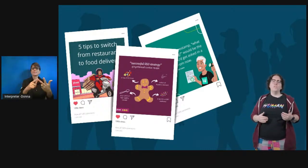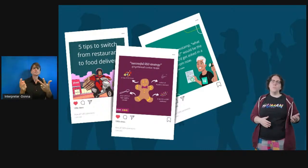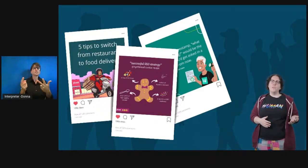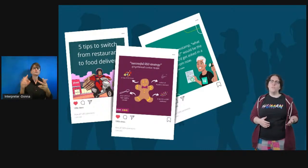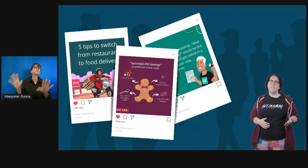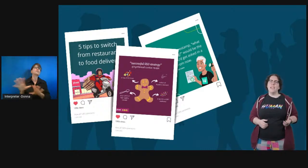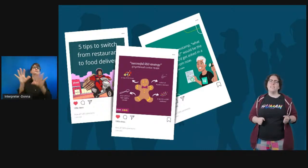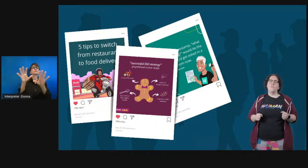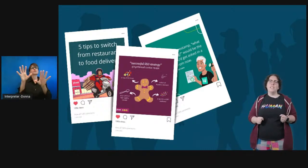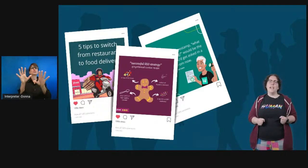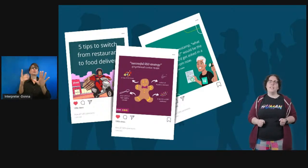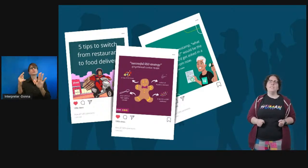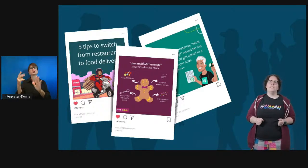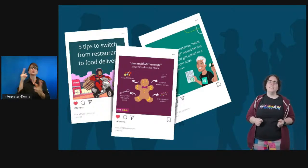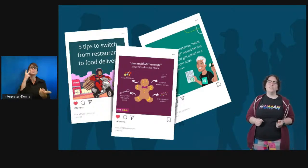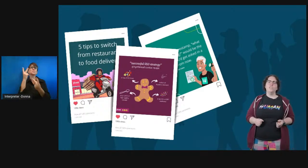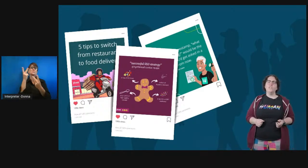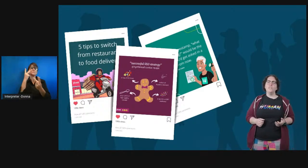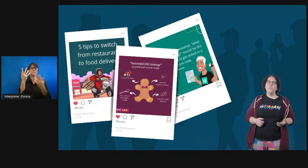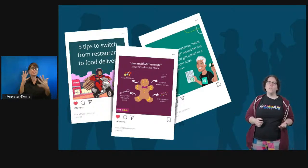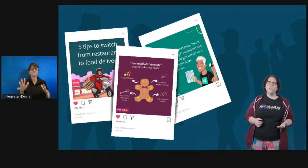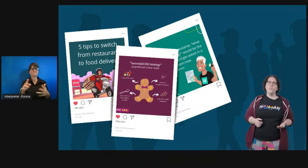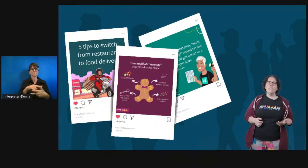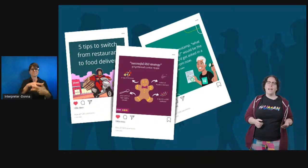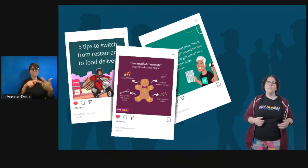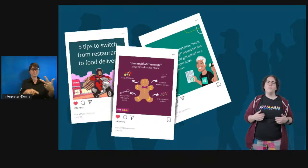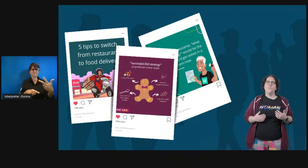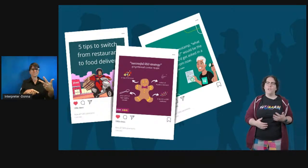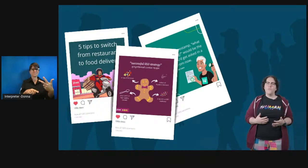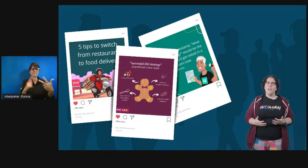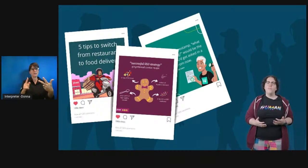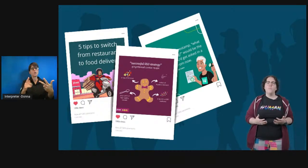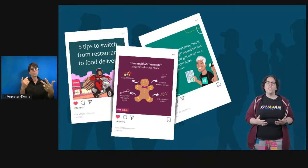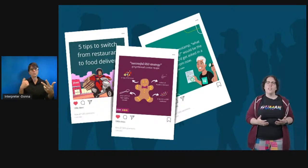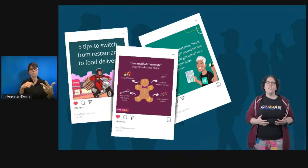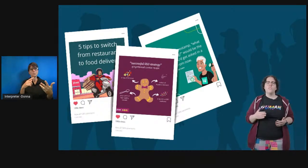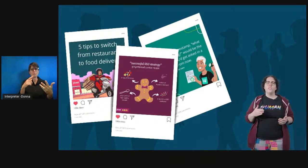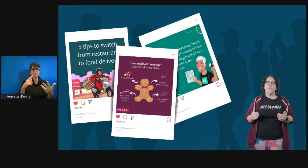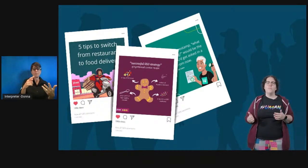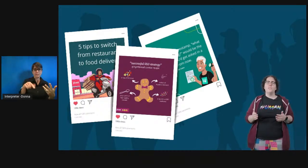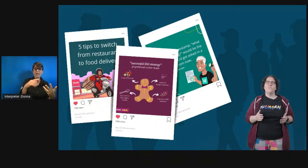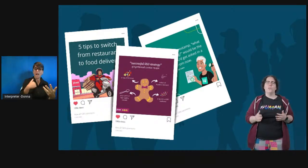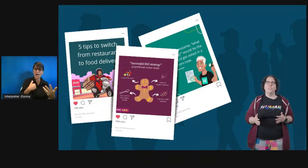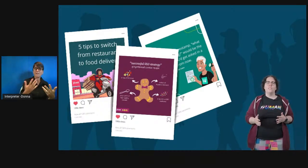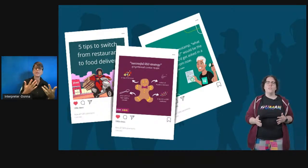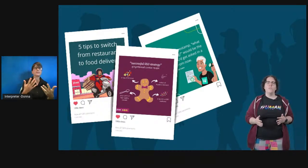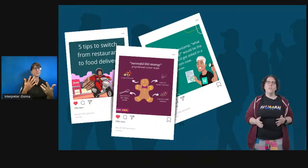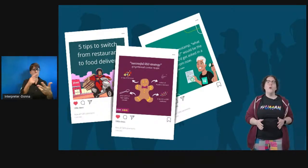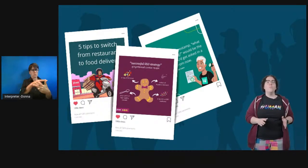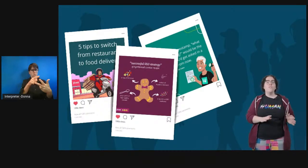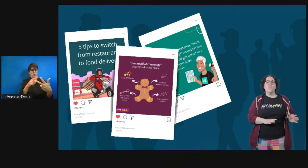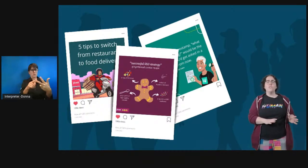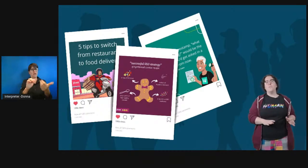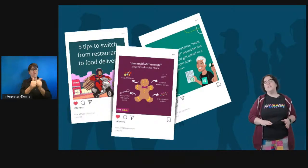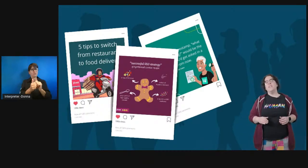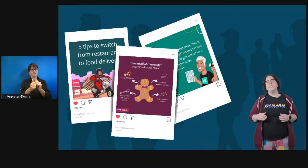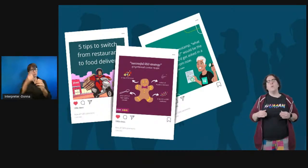Next you have functional images which have a purpose such as a local and then you have decorative images which are just for show.